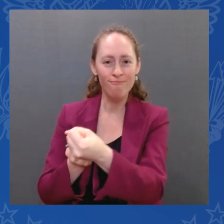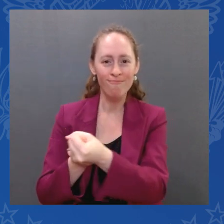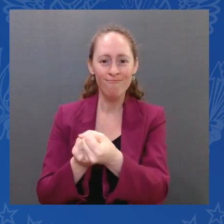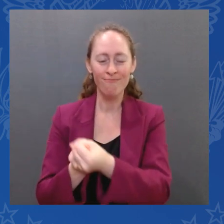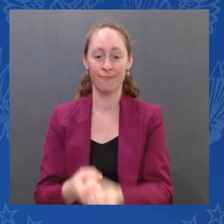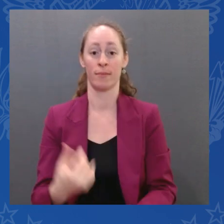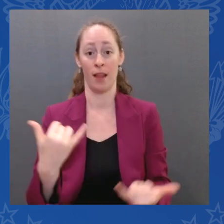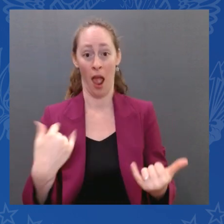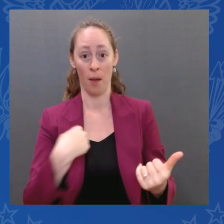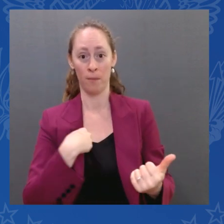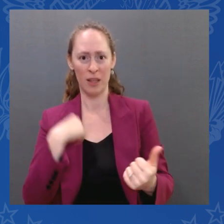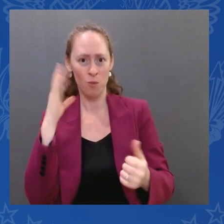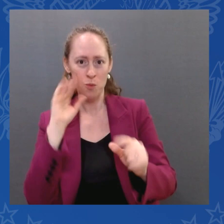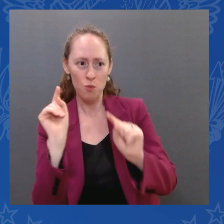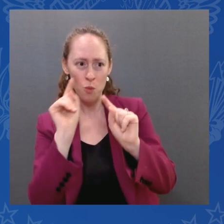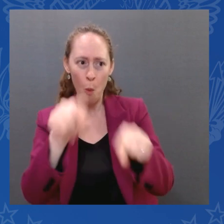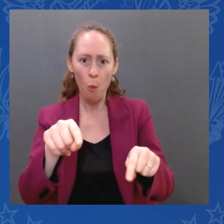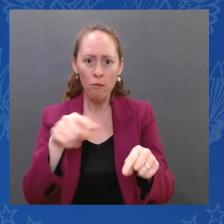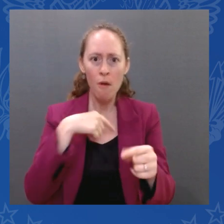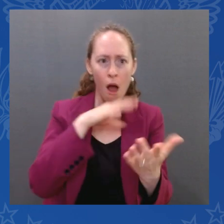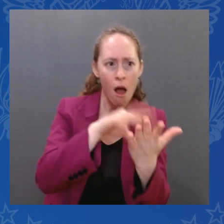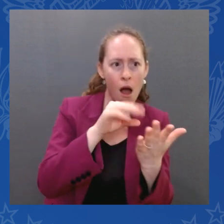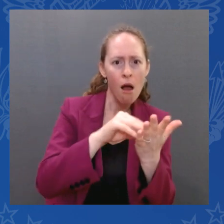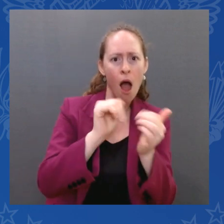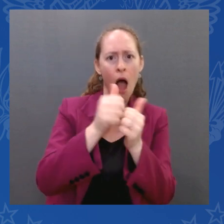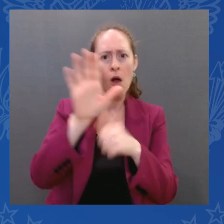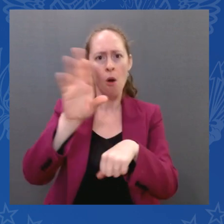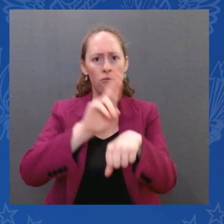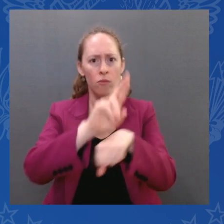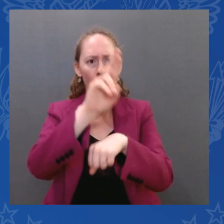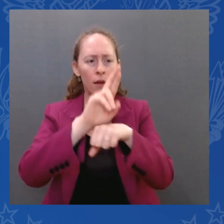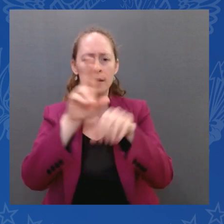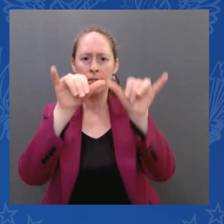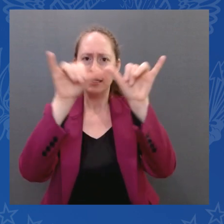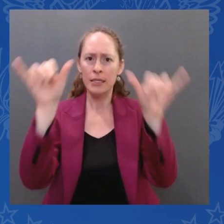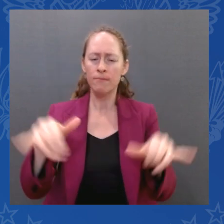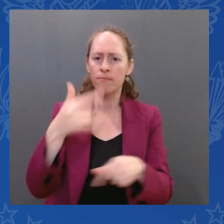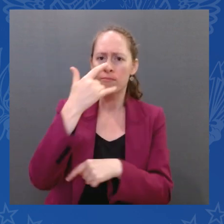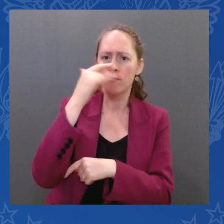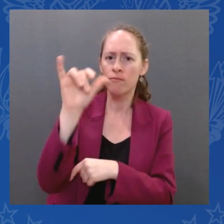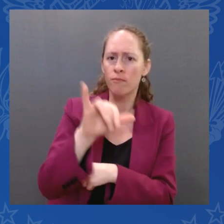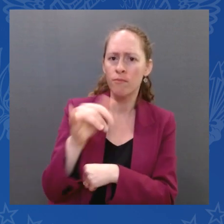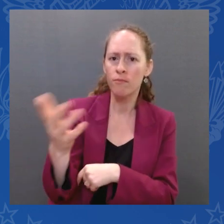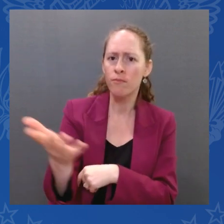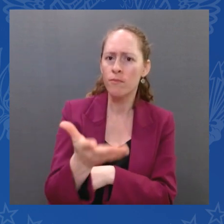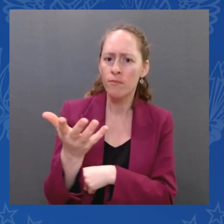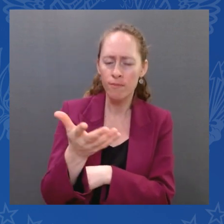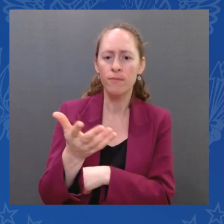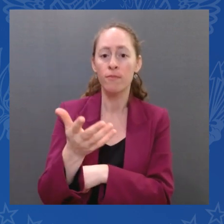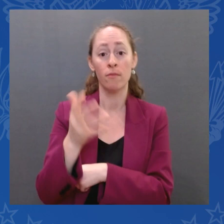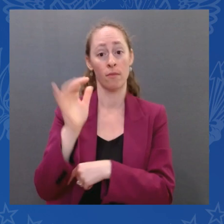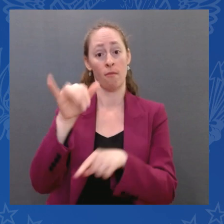including the U.S. support for the Iron Dome and Israel's new laser-enabled system